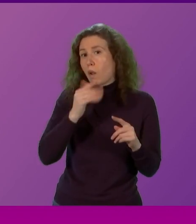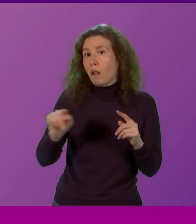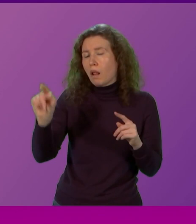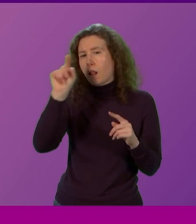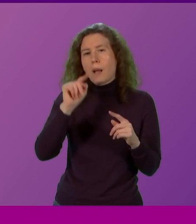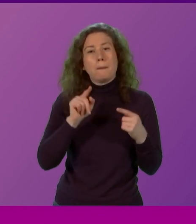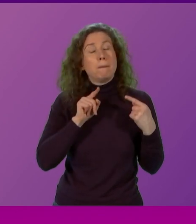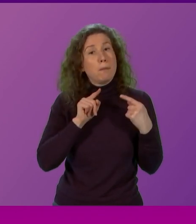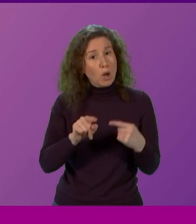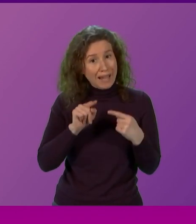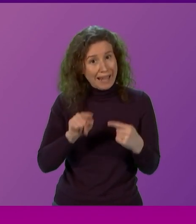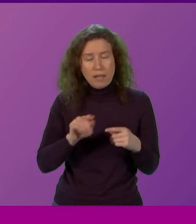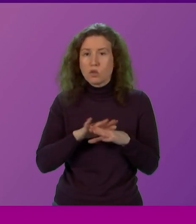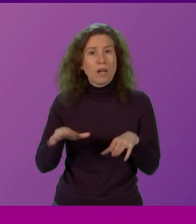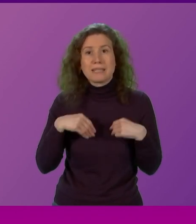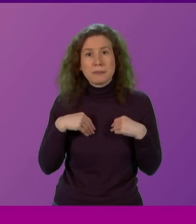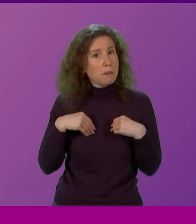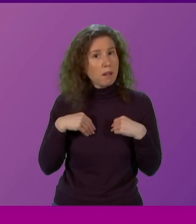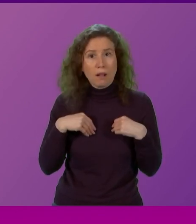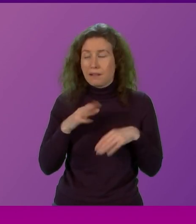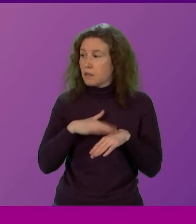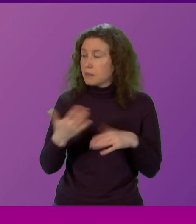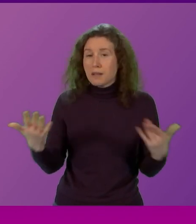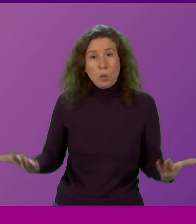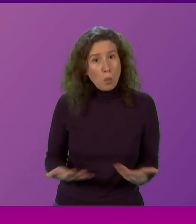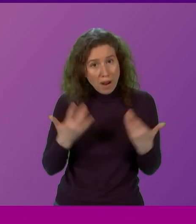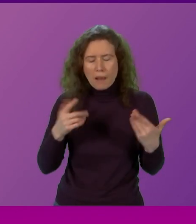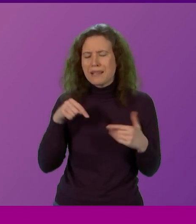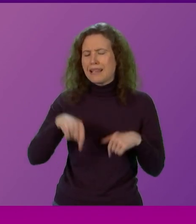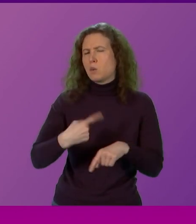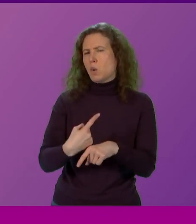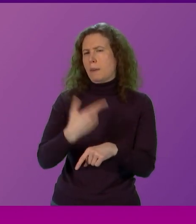Bullying is unacceptable wherever it occurs, but we are talking here about schools and,